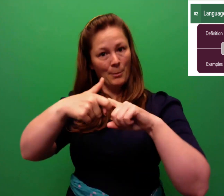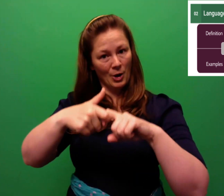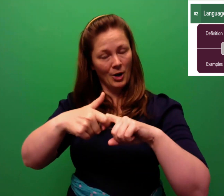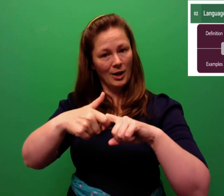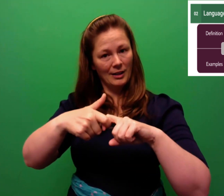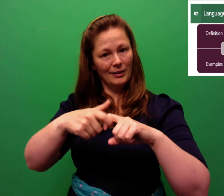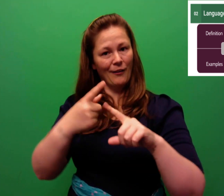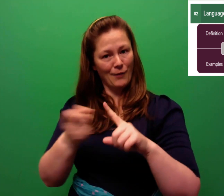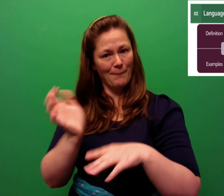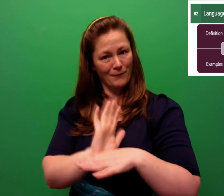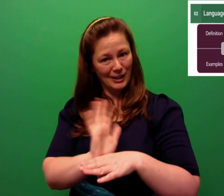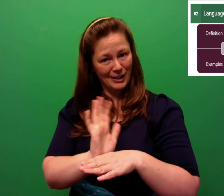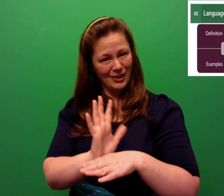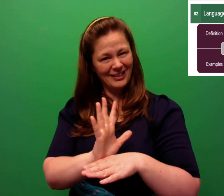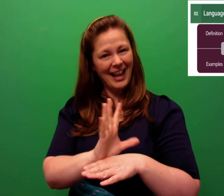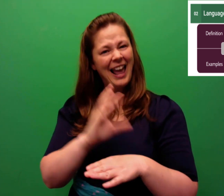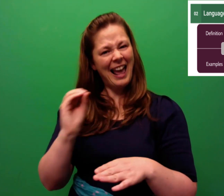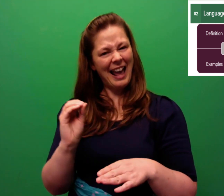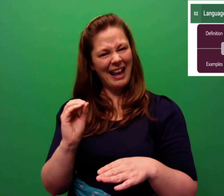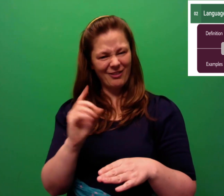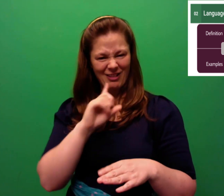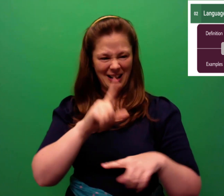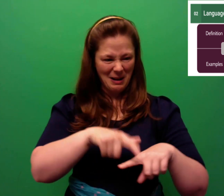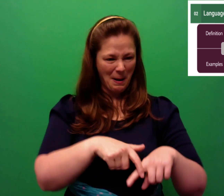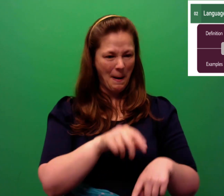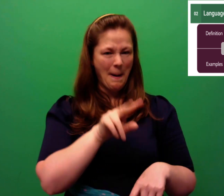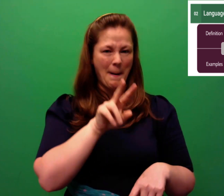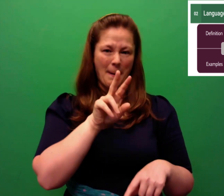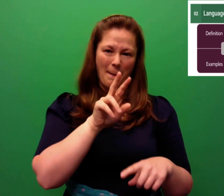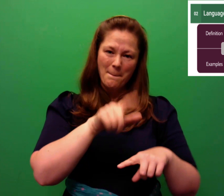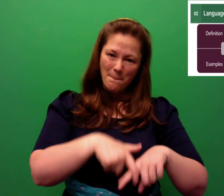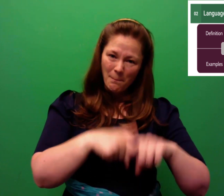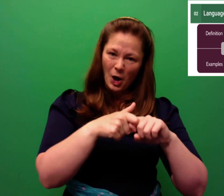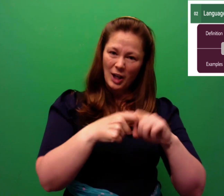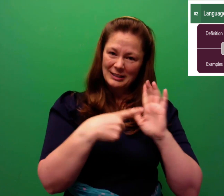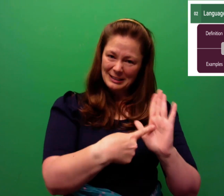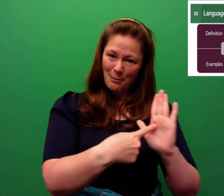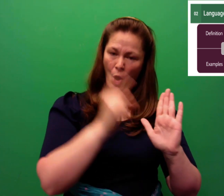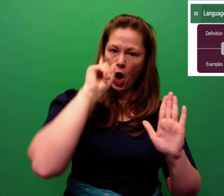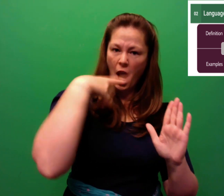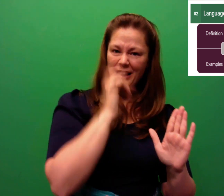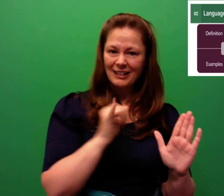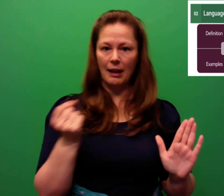the symbol for pausing of recording looks just like an 11, so the girl used